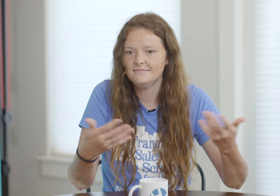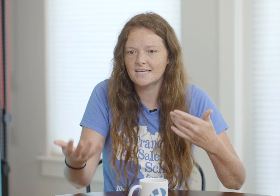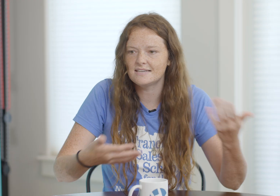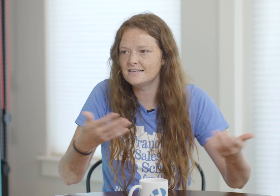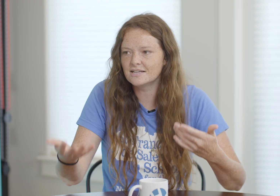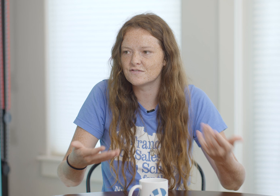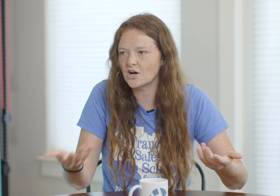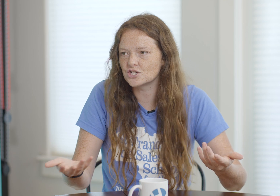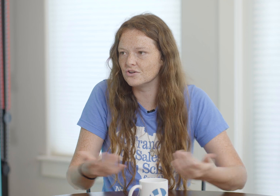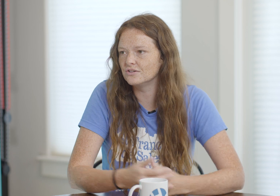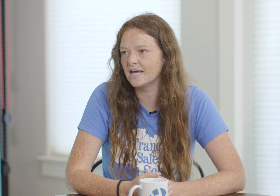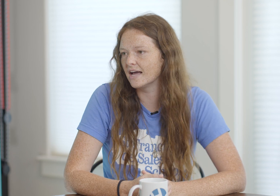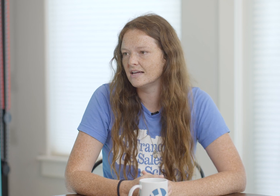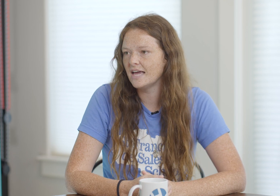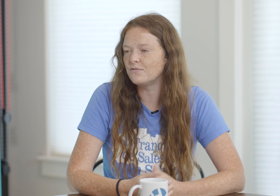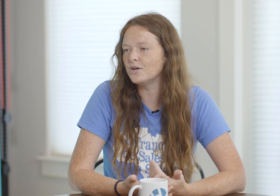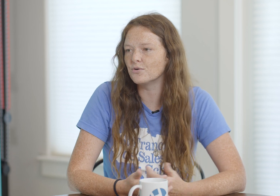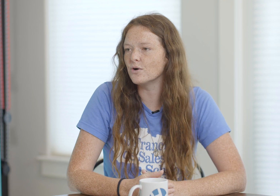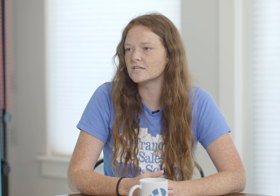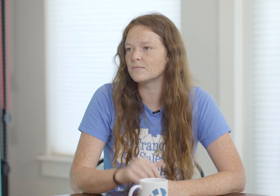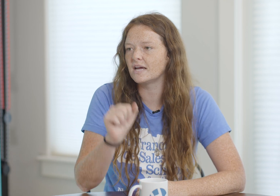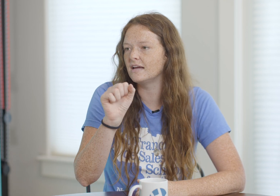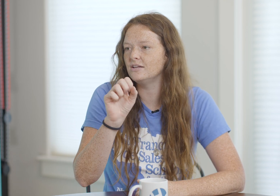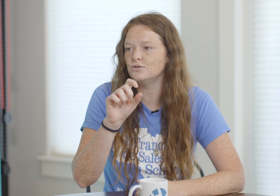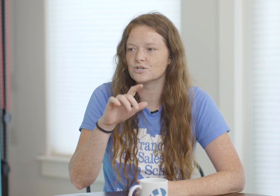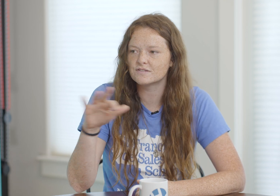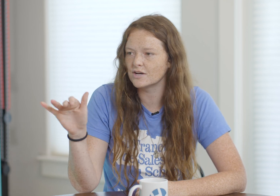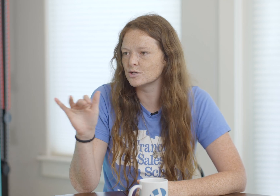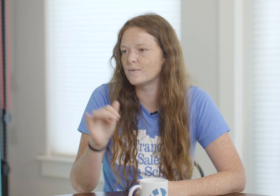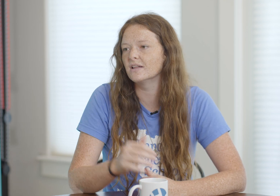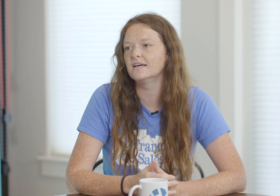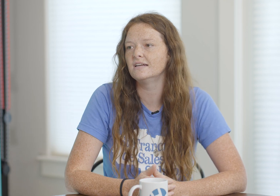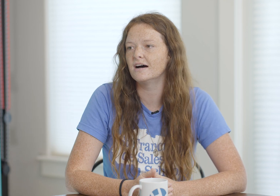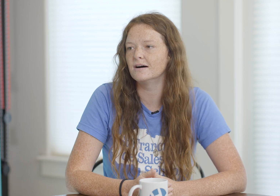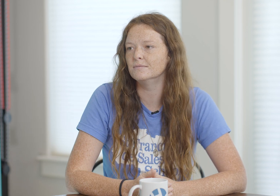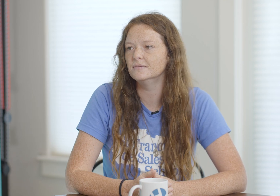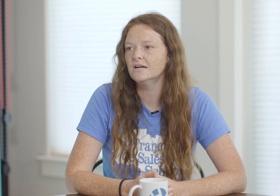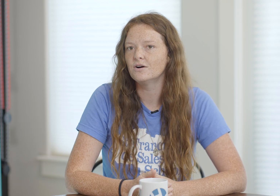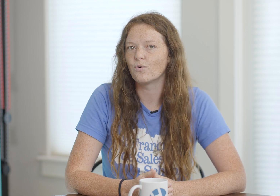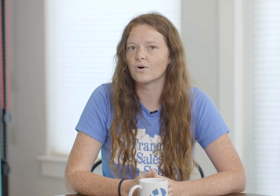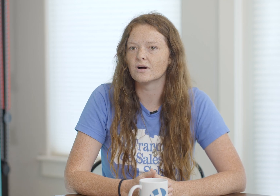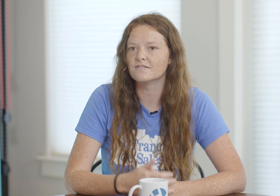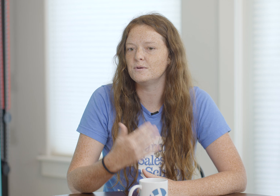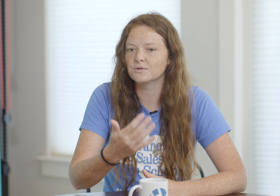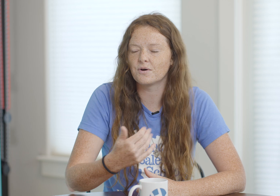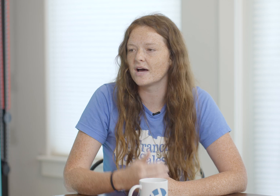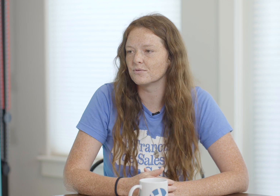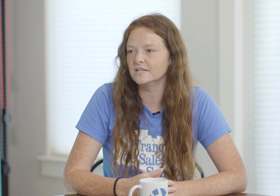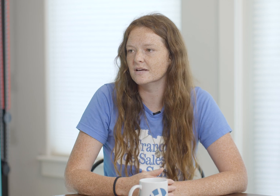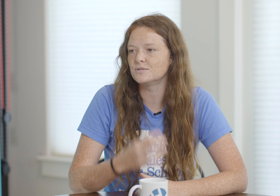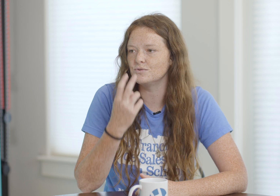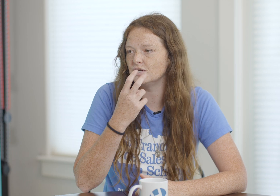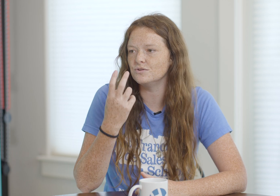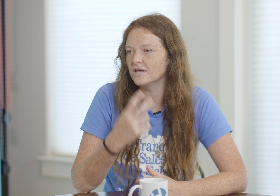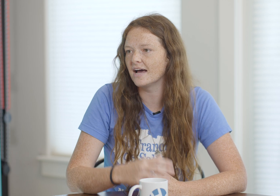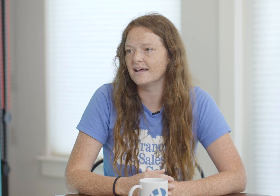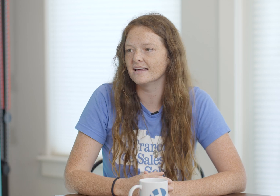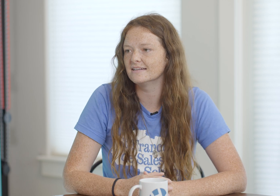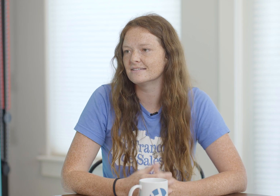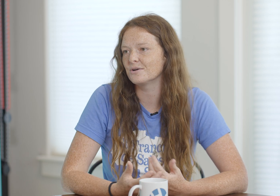it's easy, it's functional, it can work. If you don't know something, you just finger spell it right or if people know how to read lips, you can do that right?